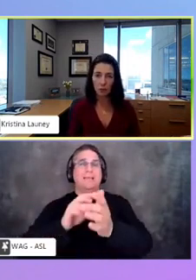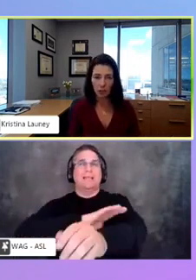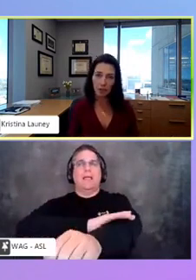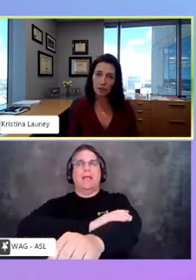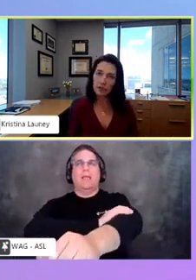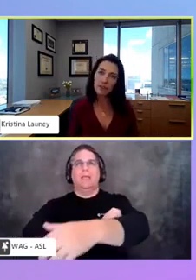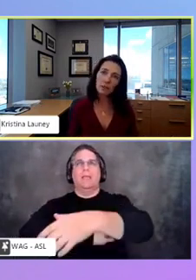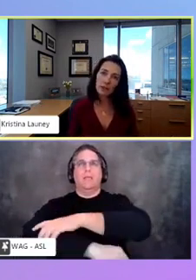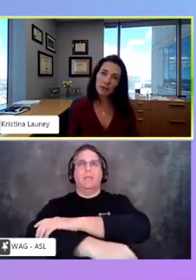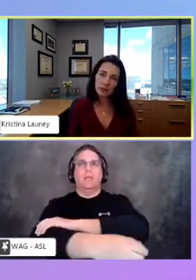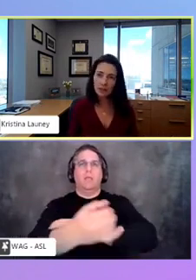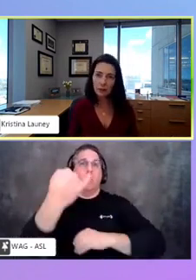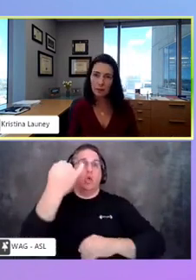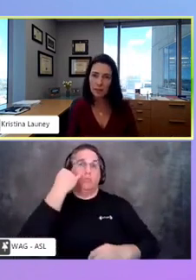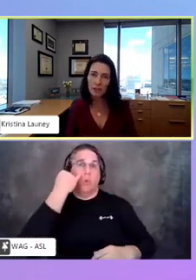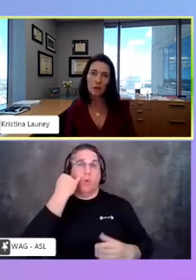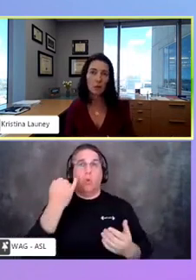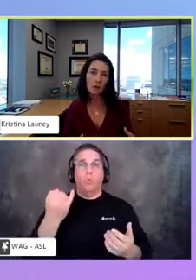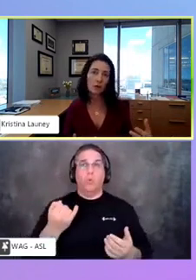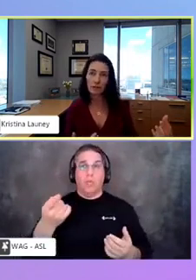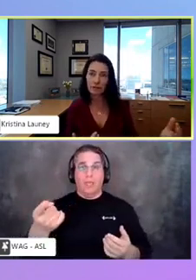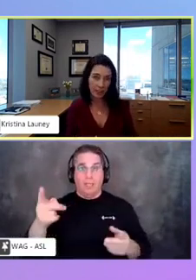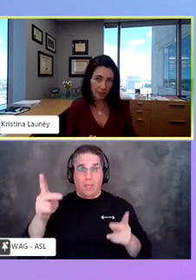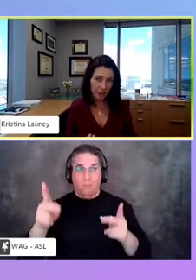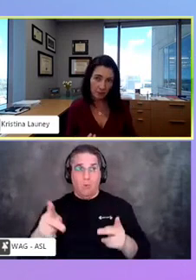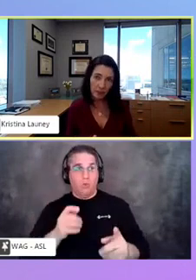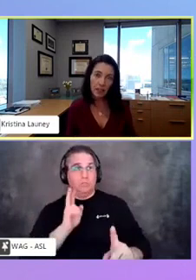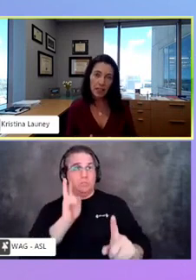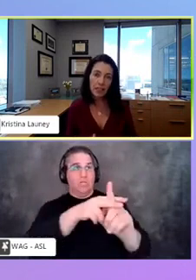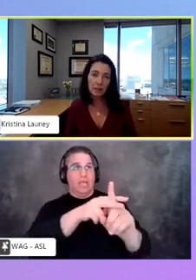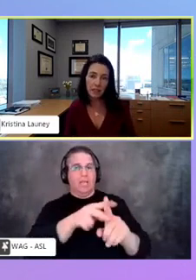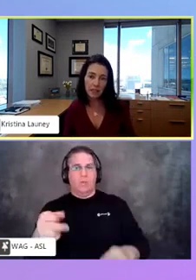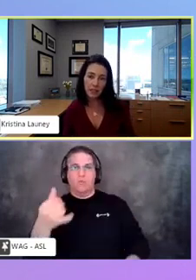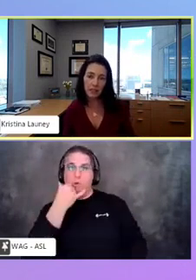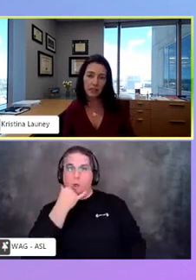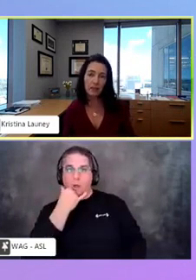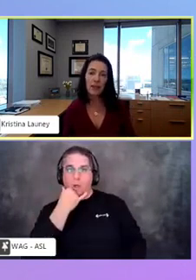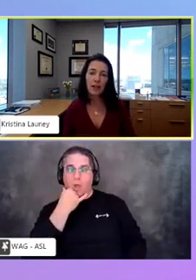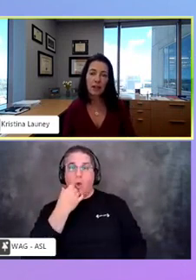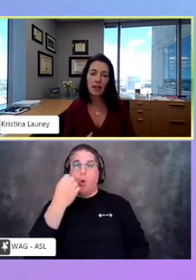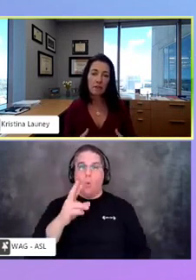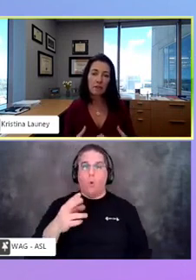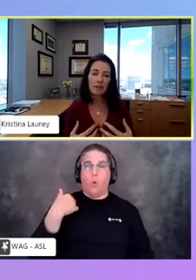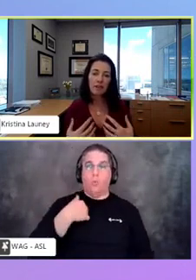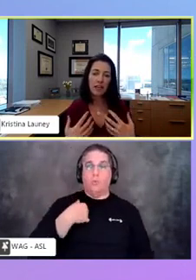case, and by moved I mean the website is accessible, either the